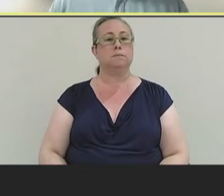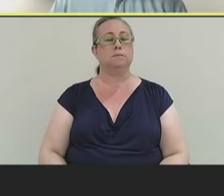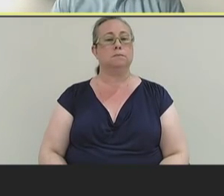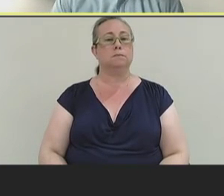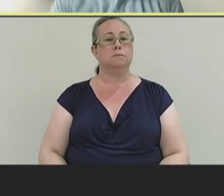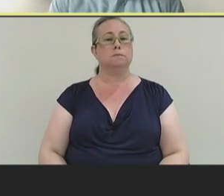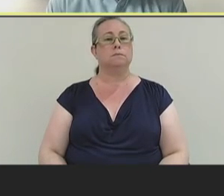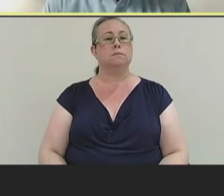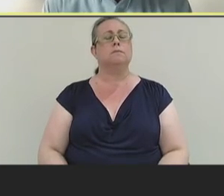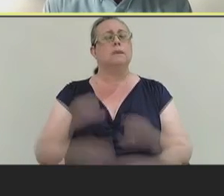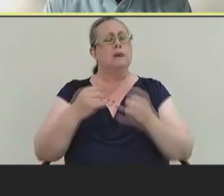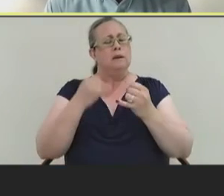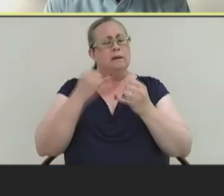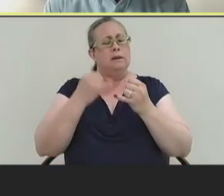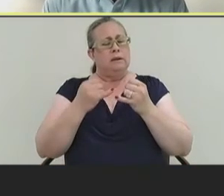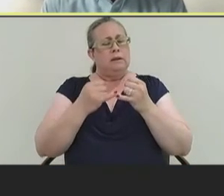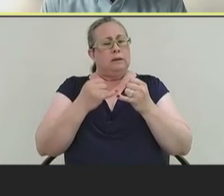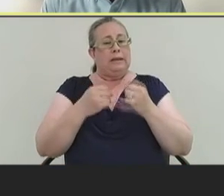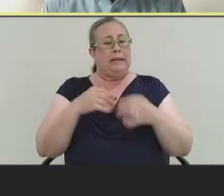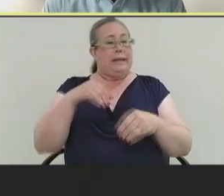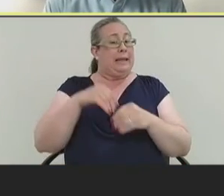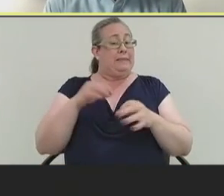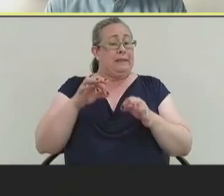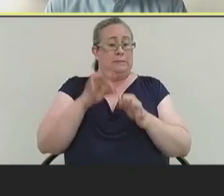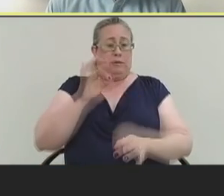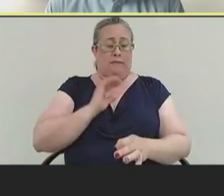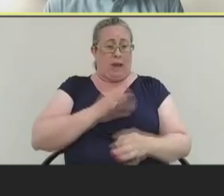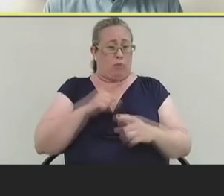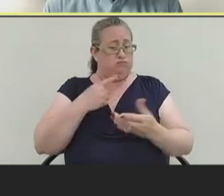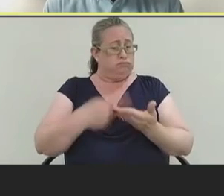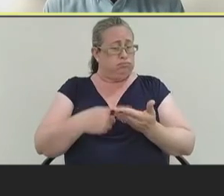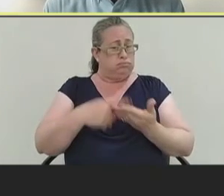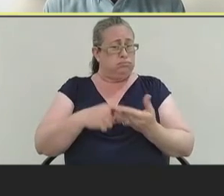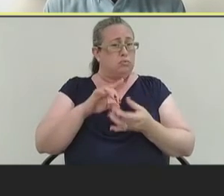And finally, in the spirit of our discussion of production response approaches,